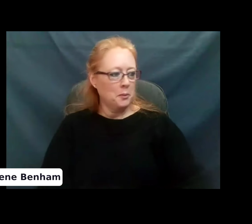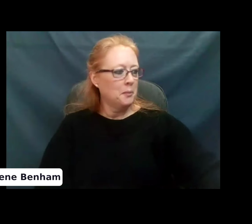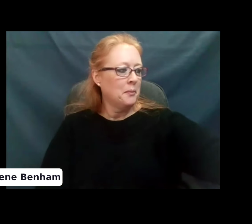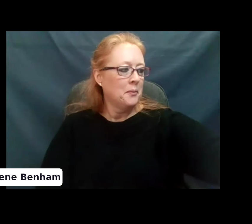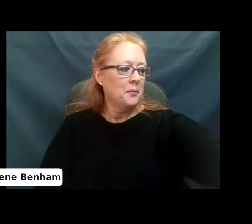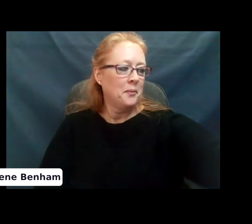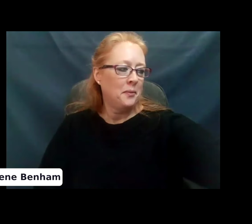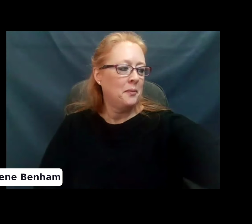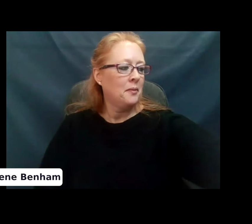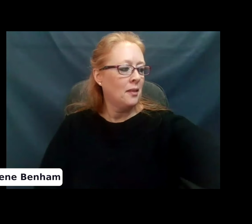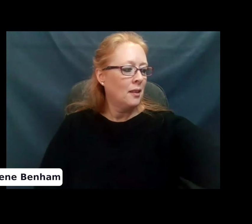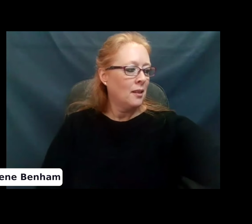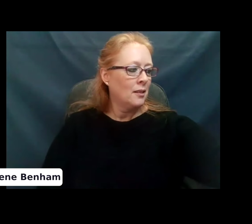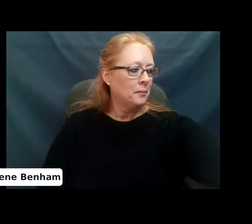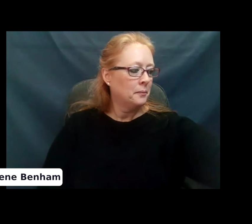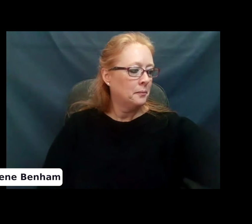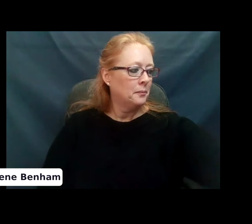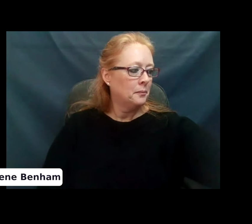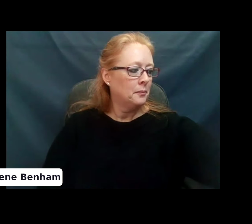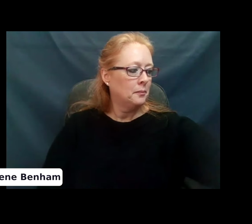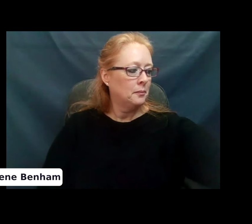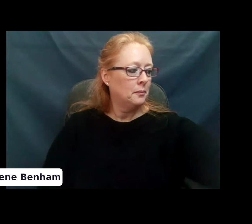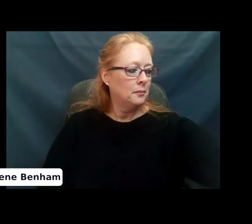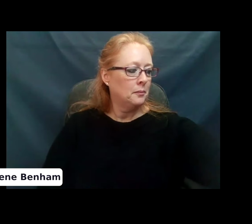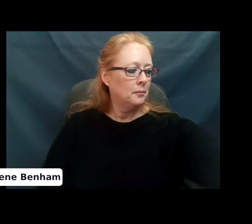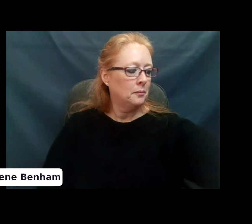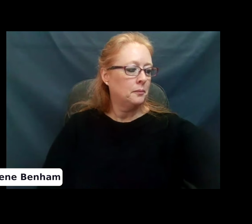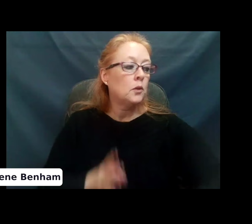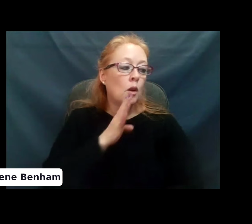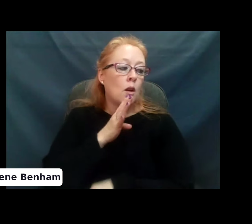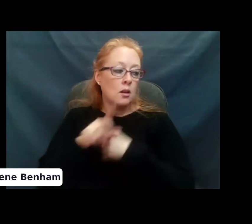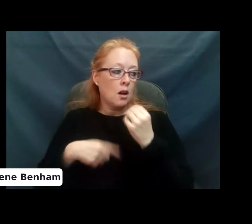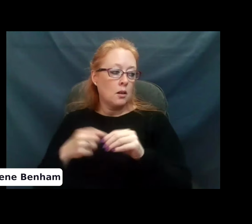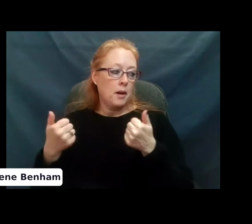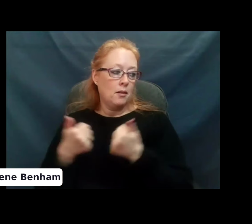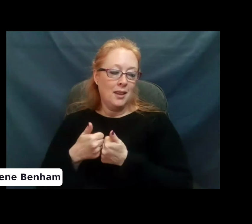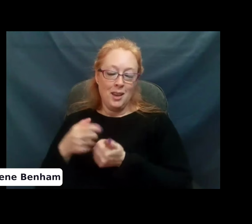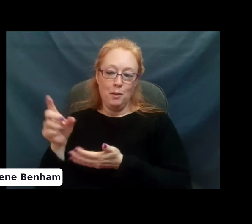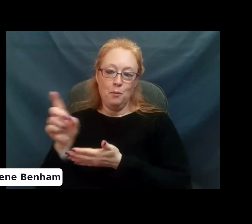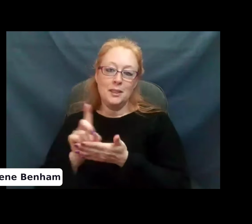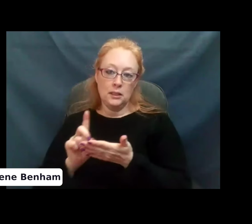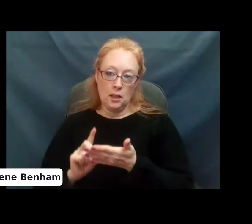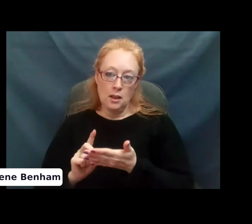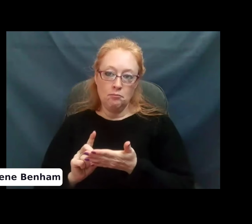Dan probably knows the game. I might not.